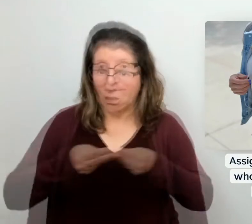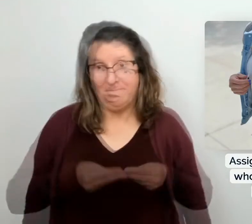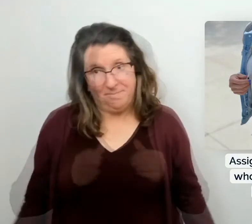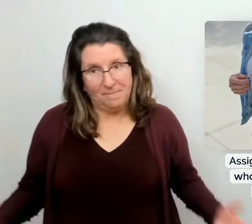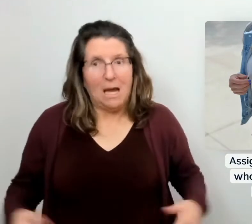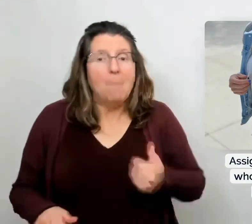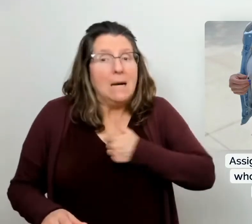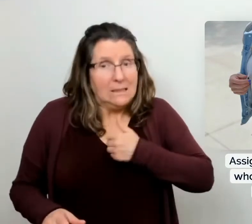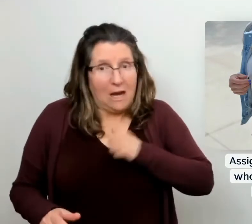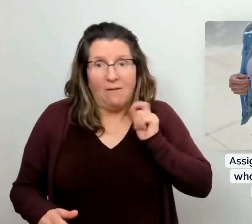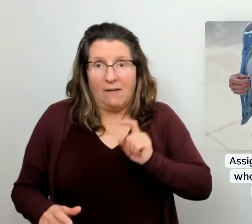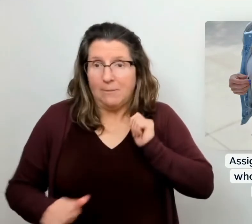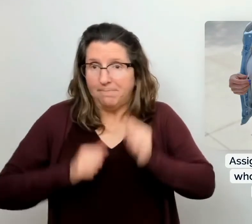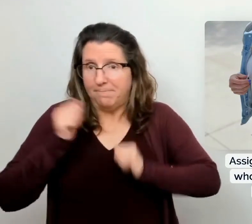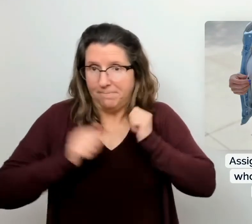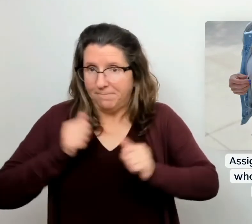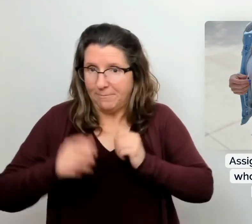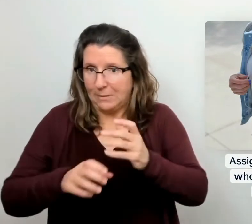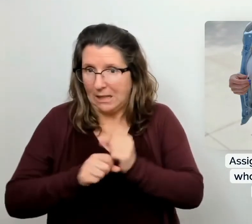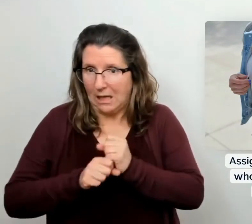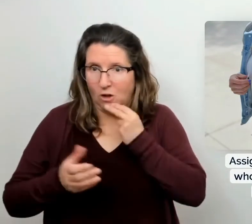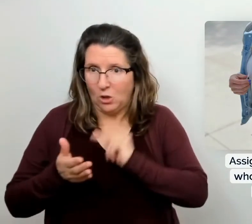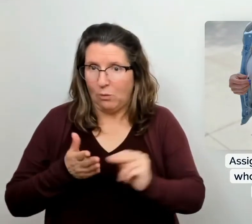I had to do this on my own.